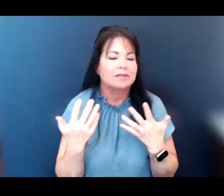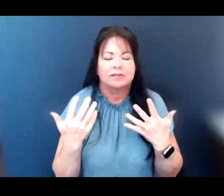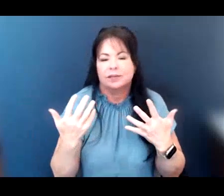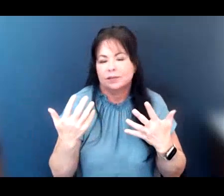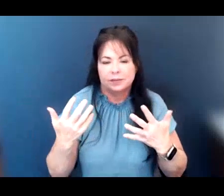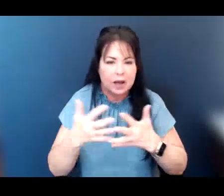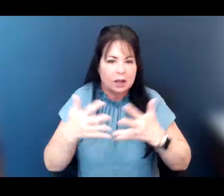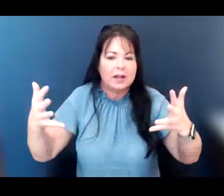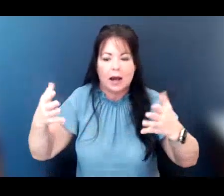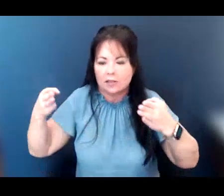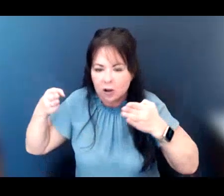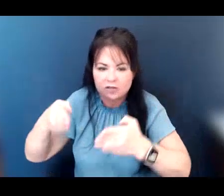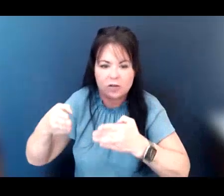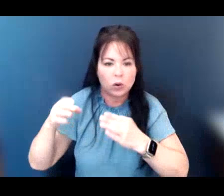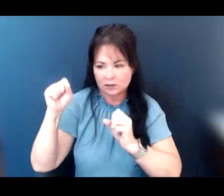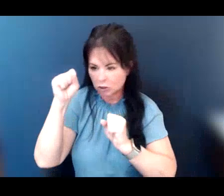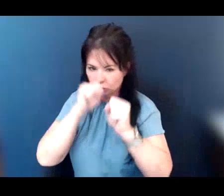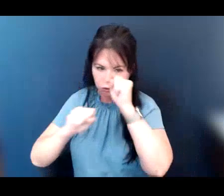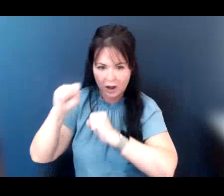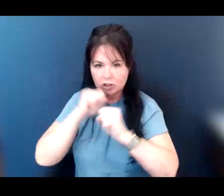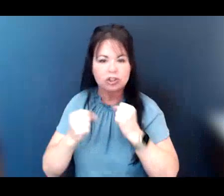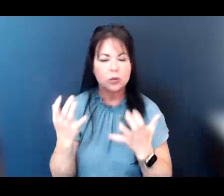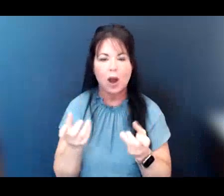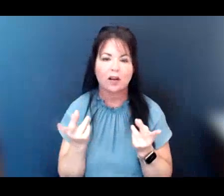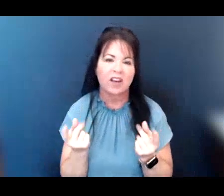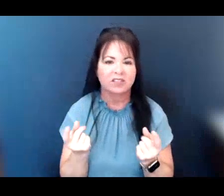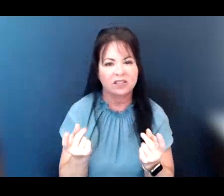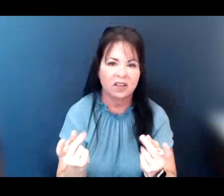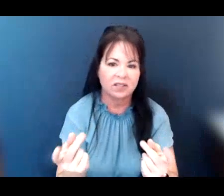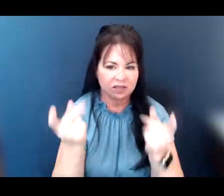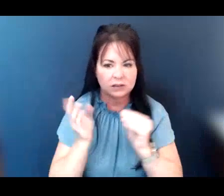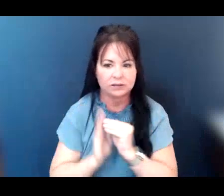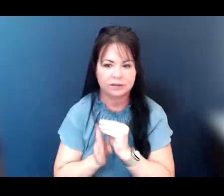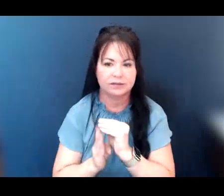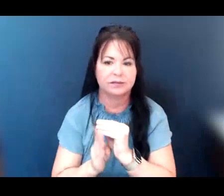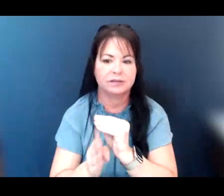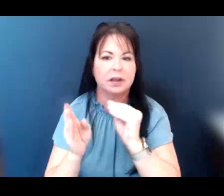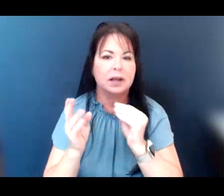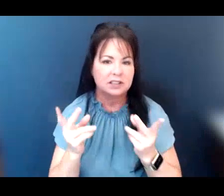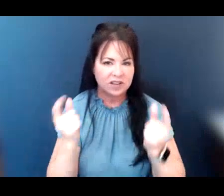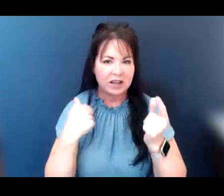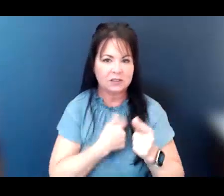to focus on trying to do things as quickly as we can, specifically trying to prioritize the things that are